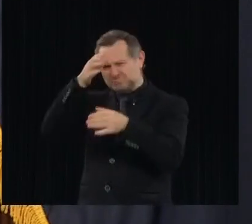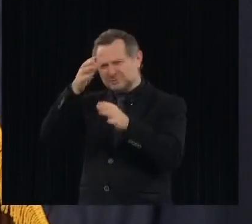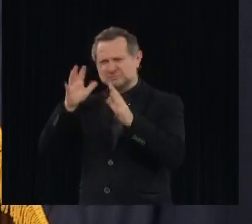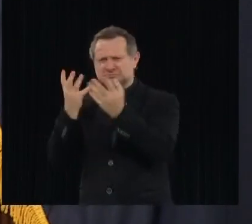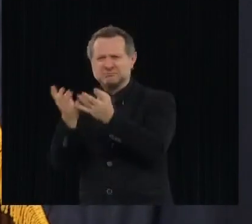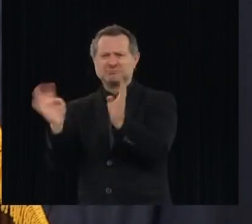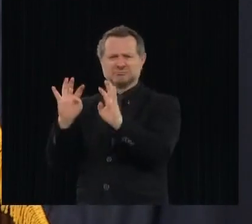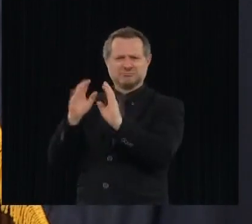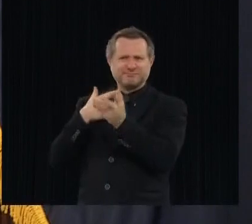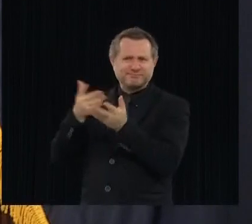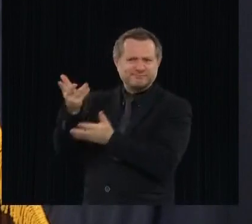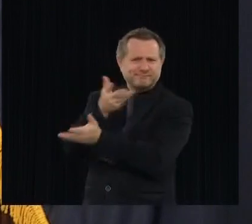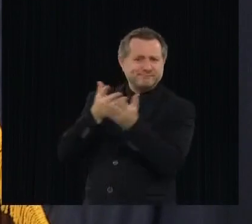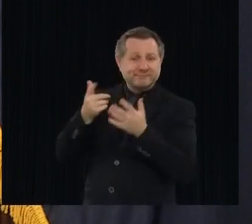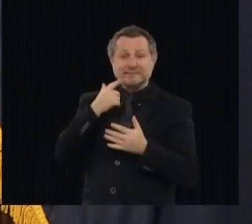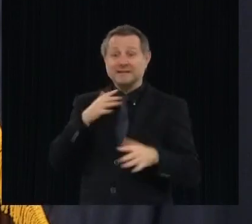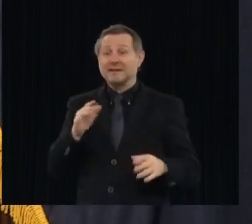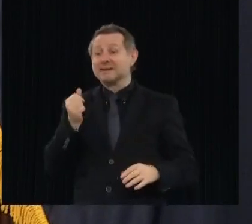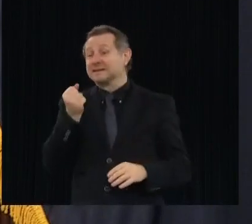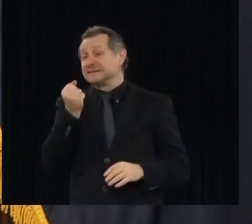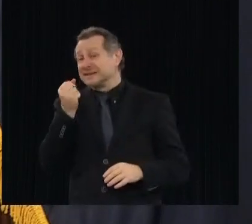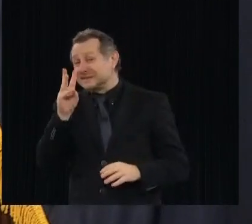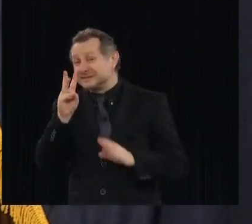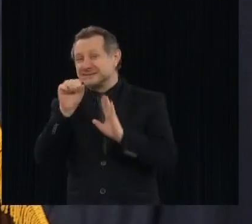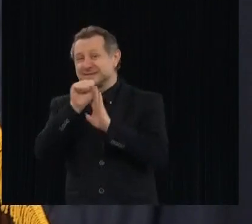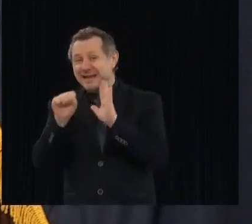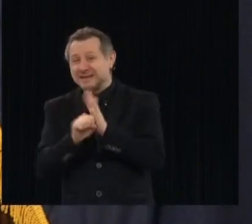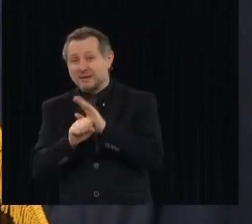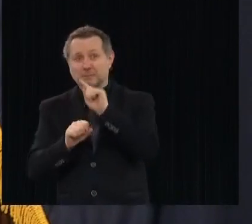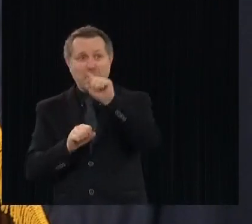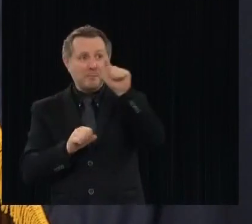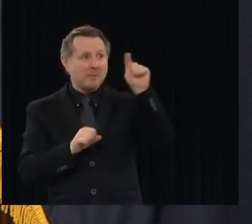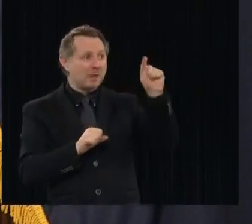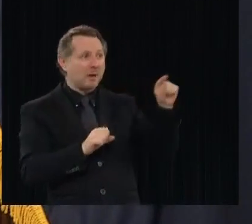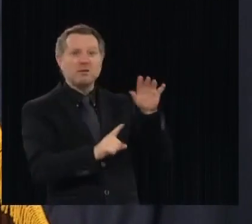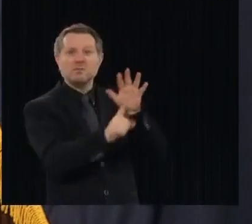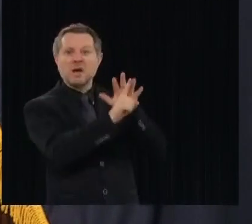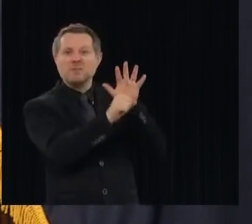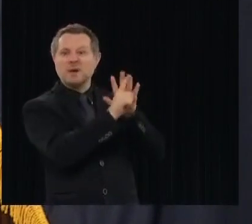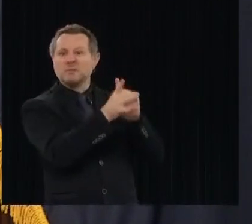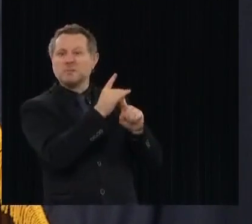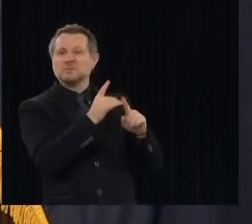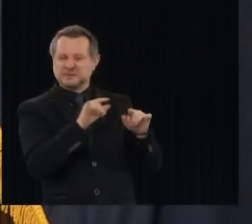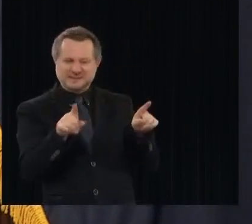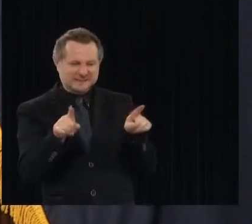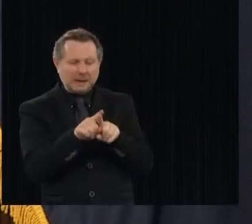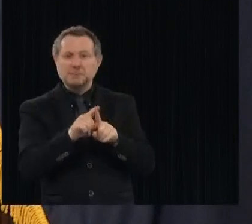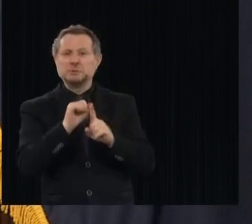THEY HAD A COUPLE CONVERSATIONS WITH HEALTH PEOPLE ACROSS THE COUNTRY.